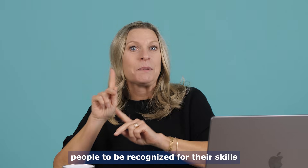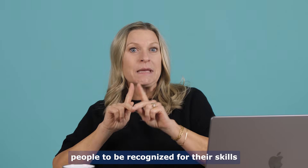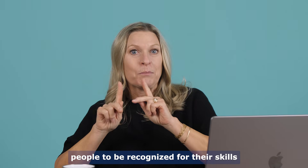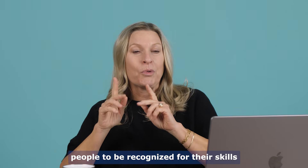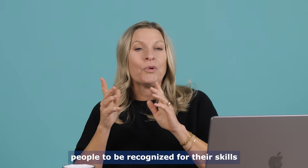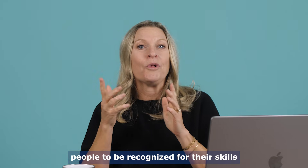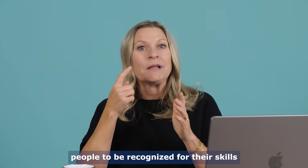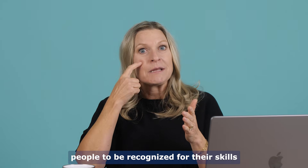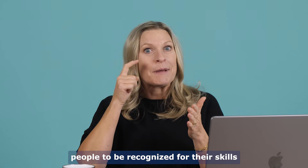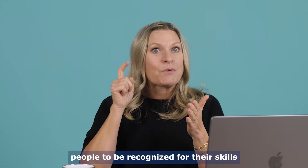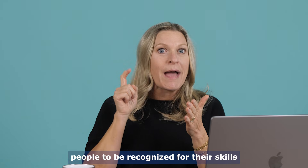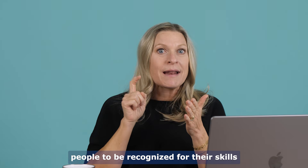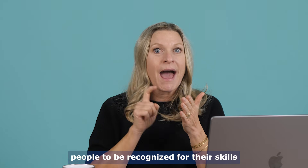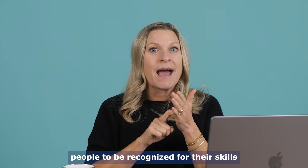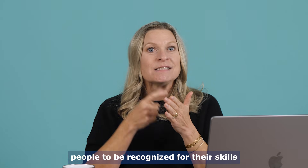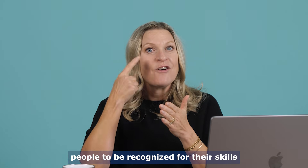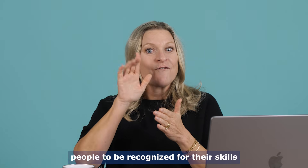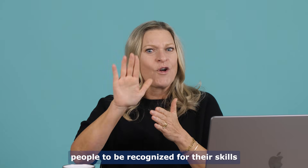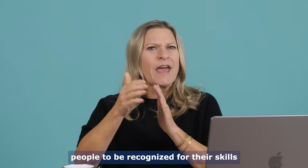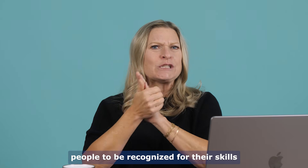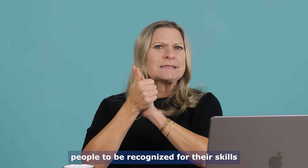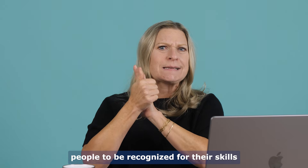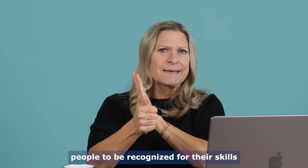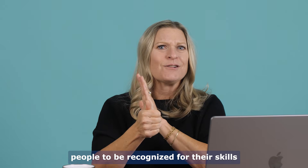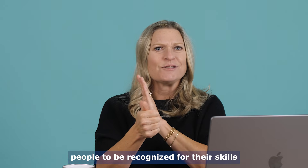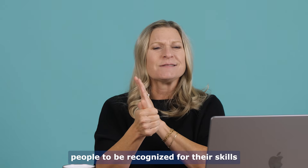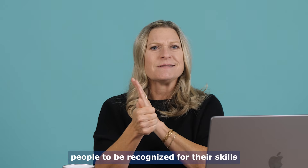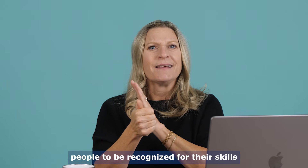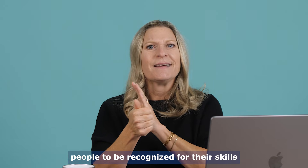people to be recognized for their skills